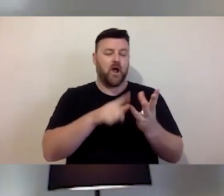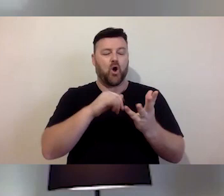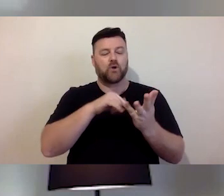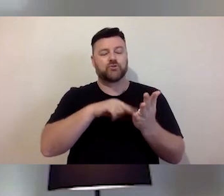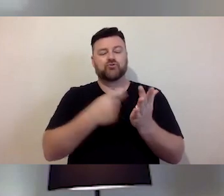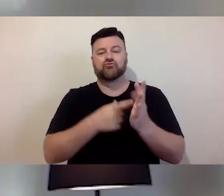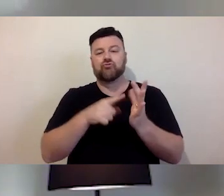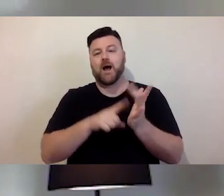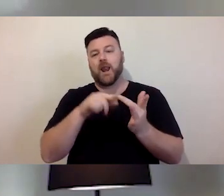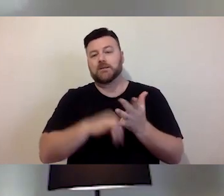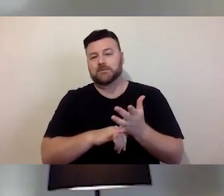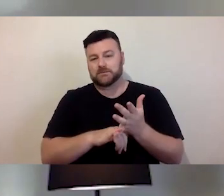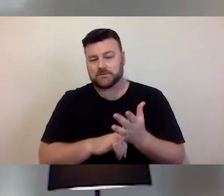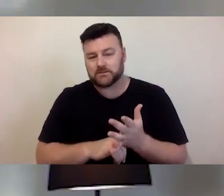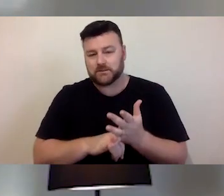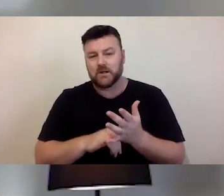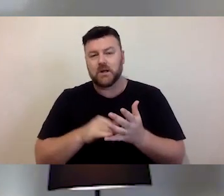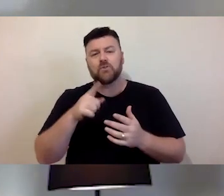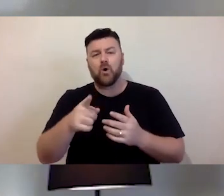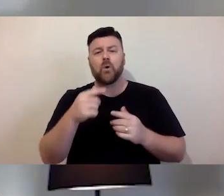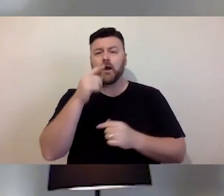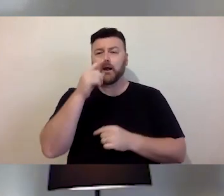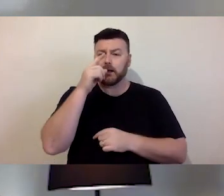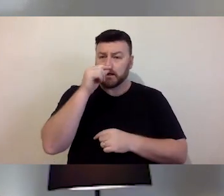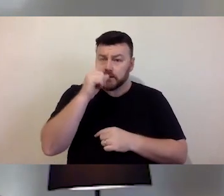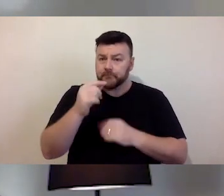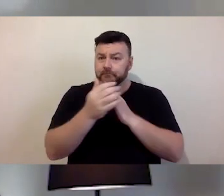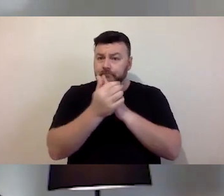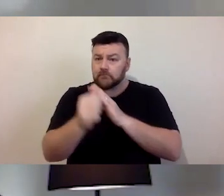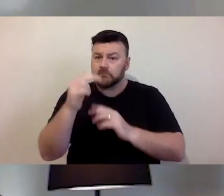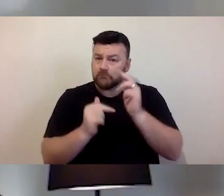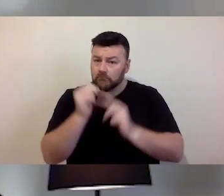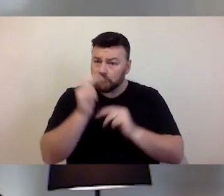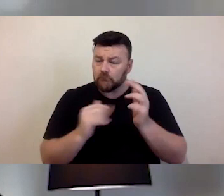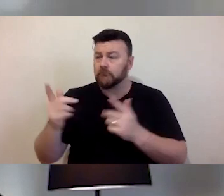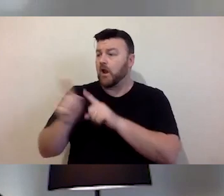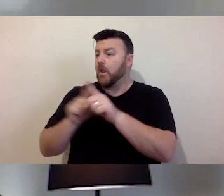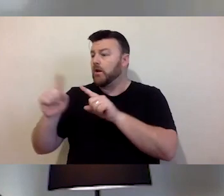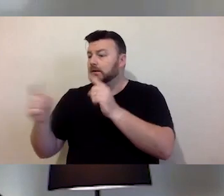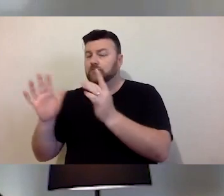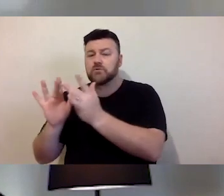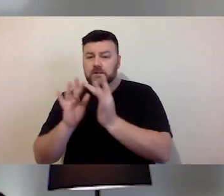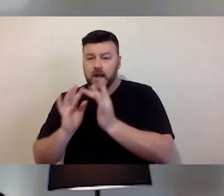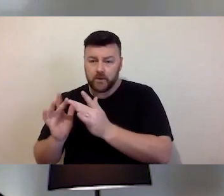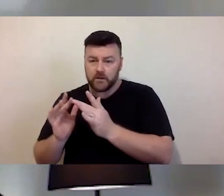capability building and learning networks for responding to complexity through effective collaboration.